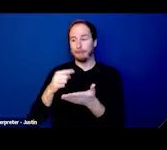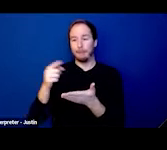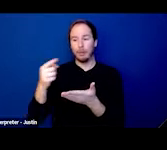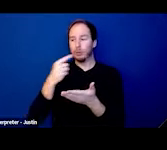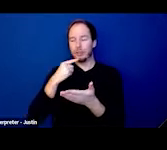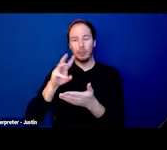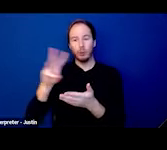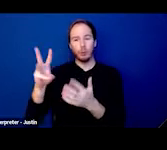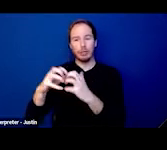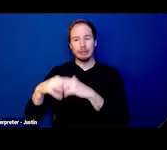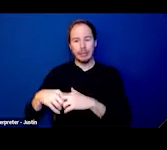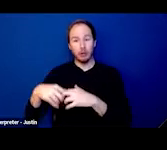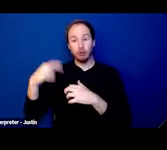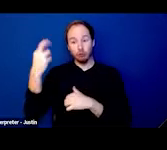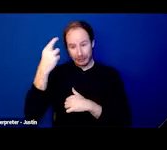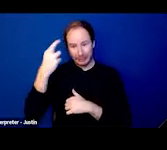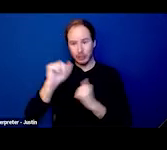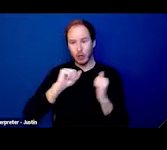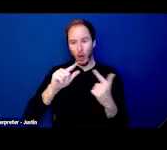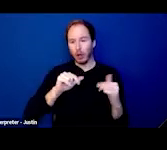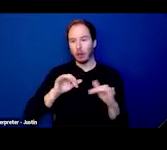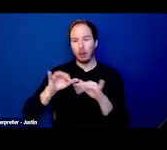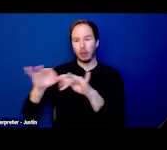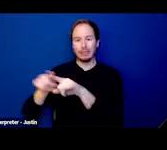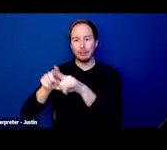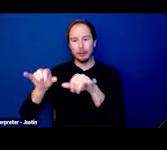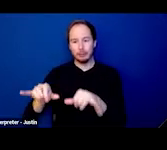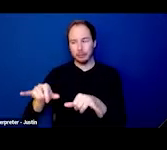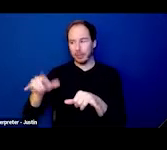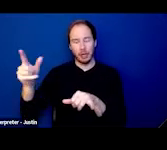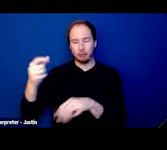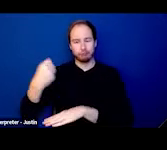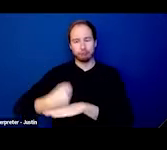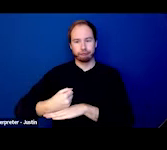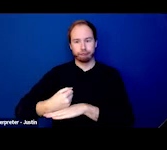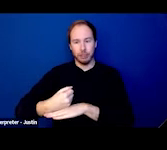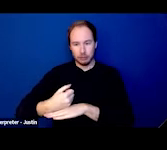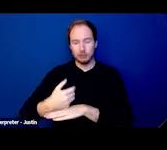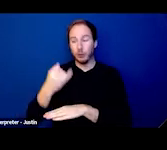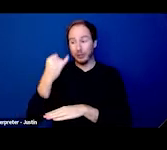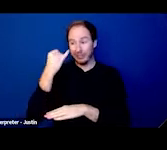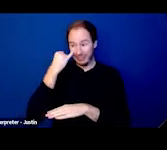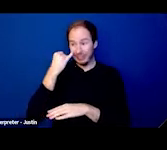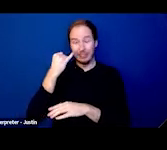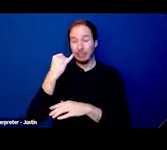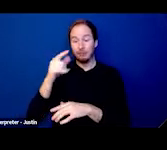That's 'cause everybody is rushing to get there all at once. So if you get that message, just wait maybe three or four minutes